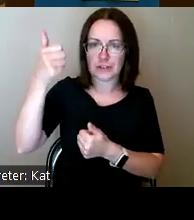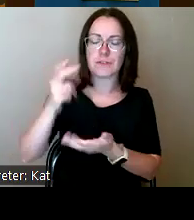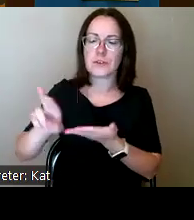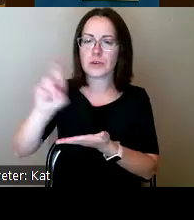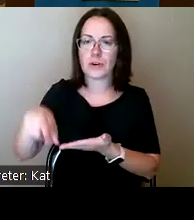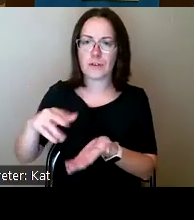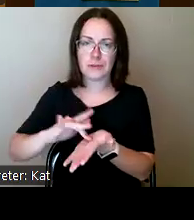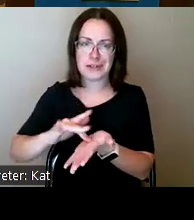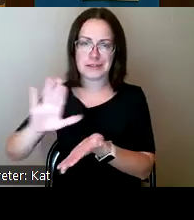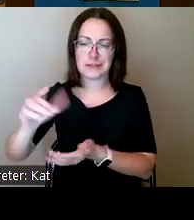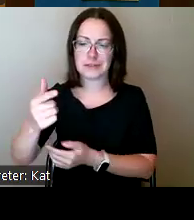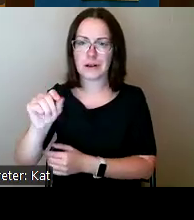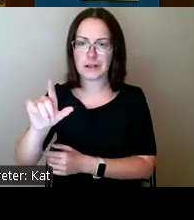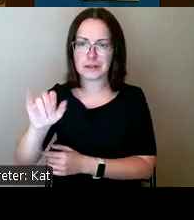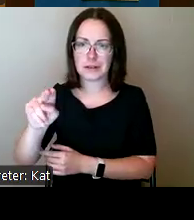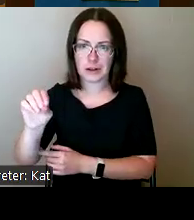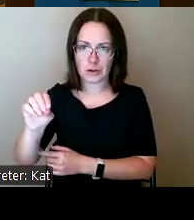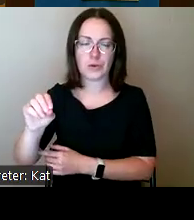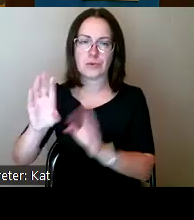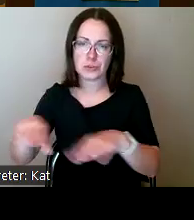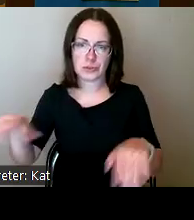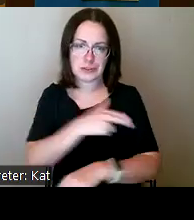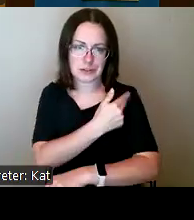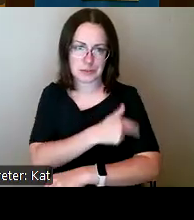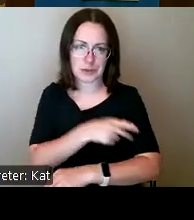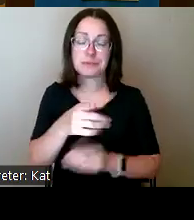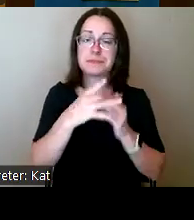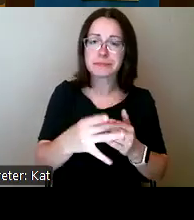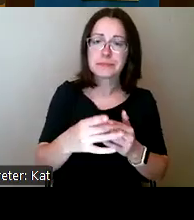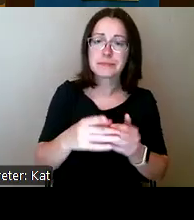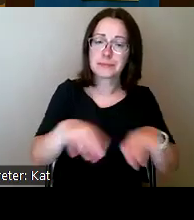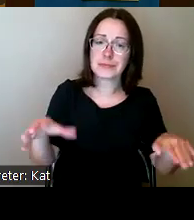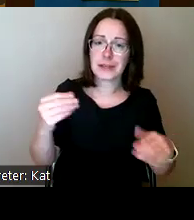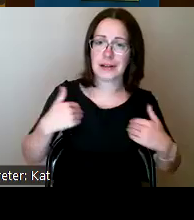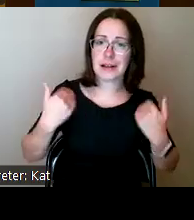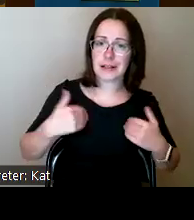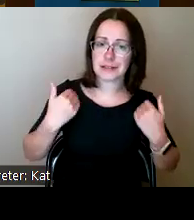Children's Hospital. He leads the division of child and adolescent psychiatry as associate chair